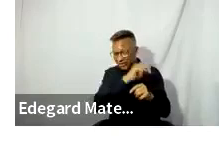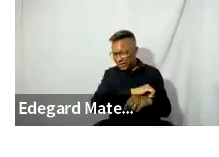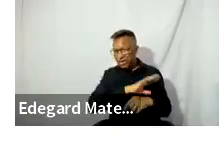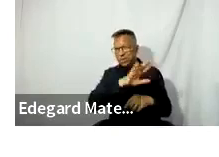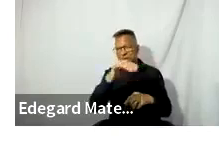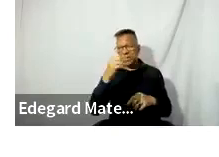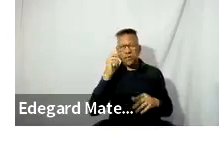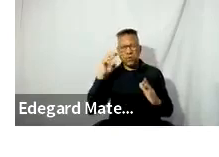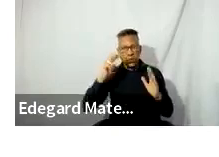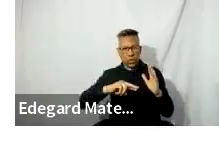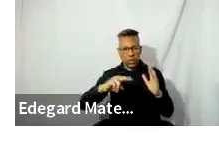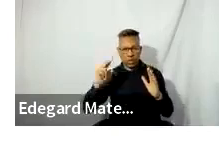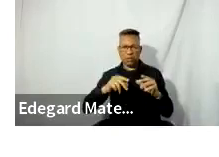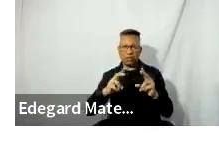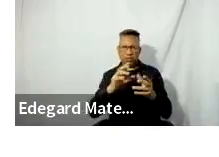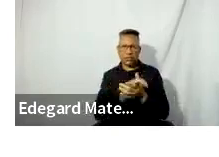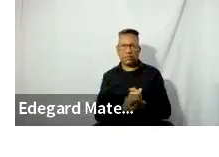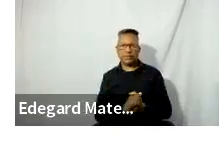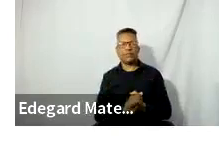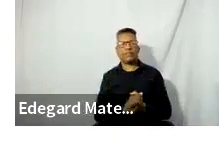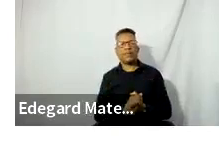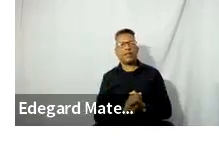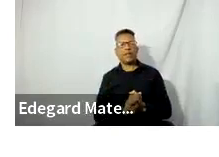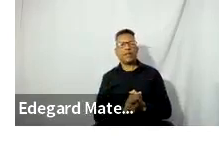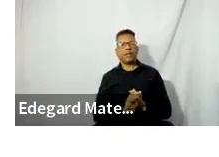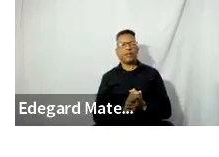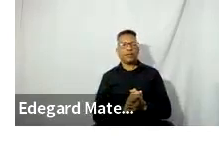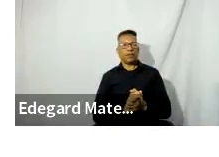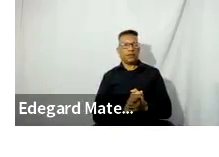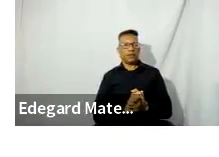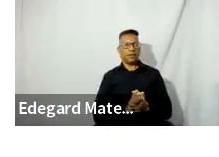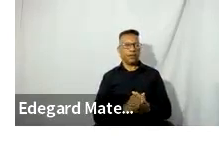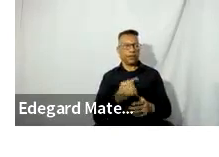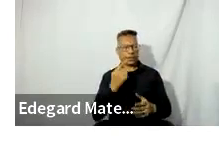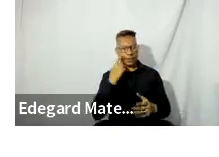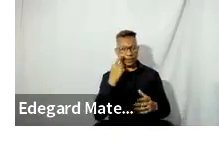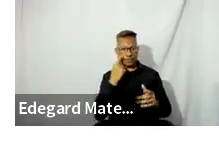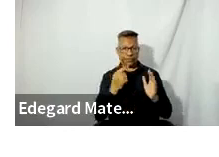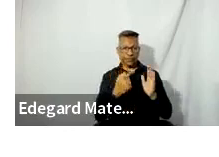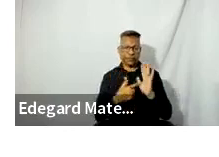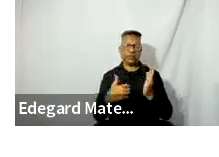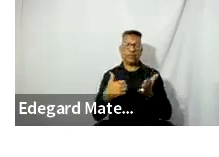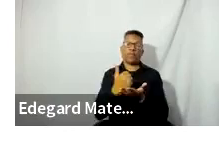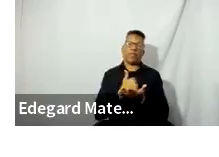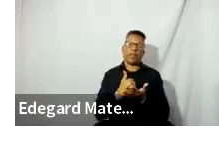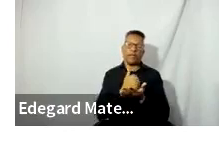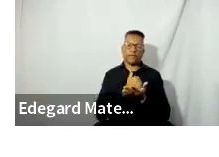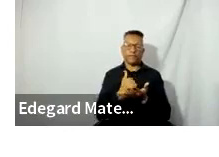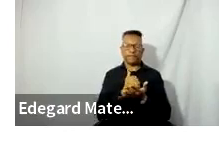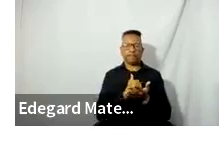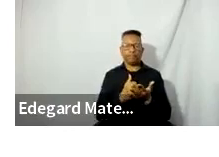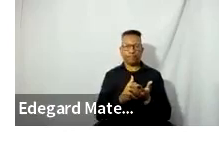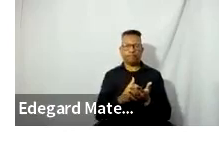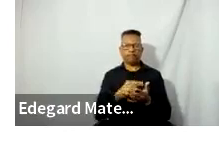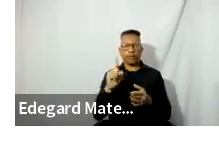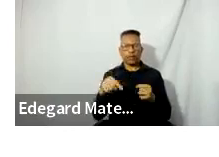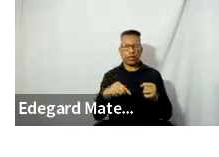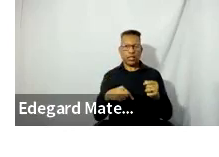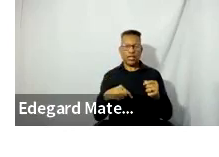e idea of conditioned e idea of conditioned reflexes that lies at the base base of the physiology of the higher nervous activity . But he